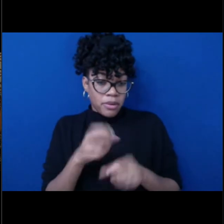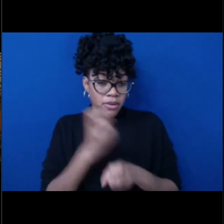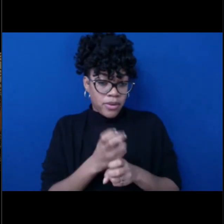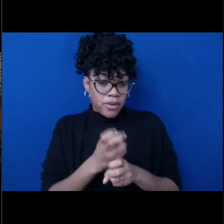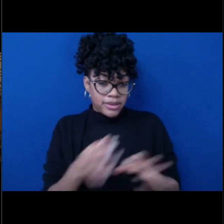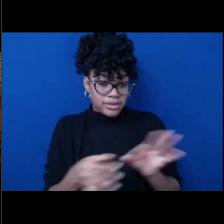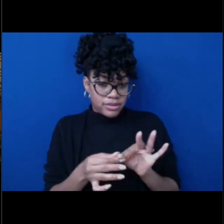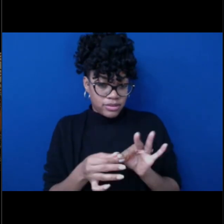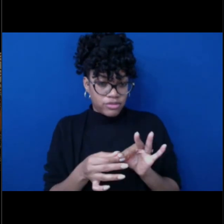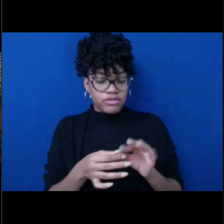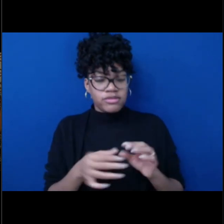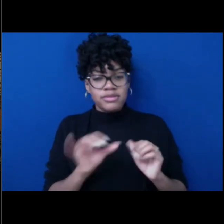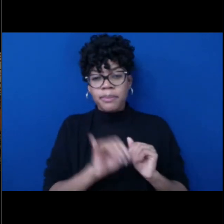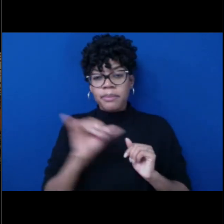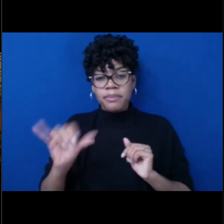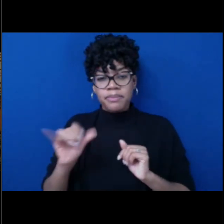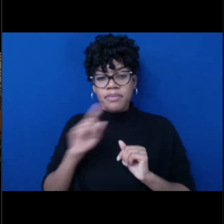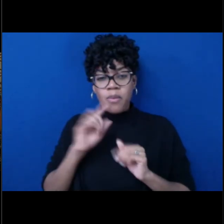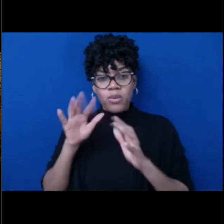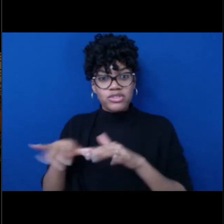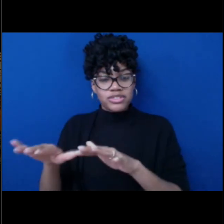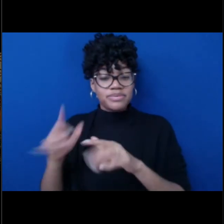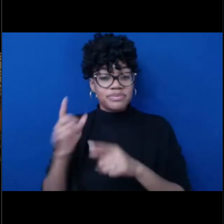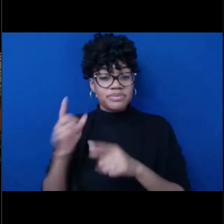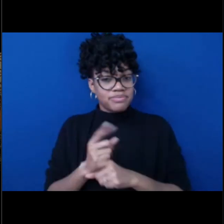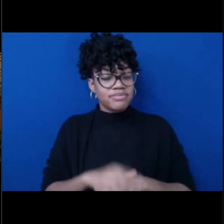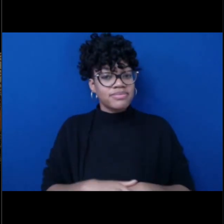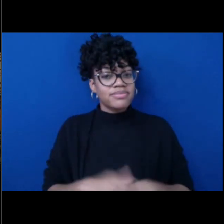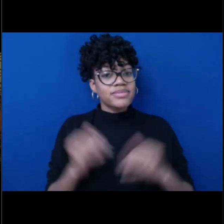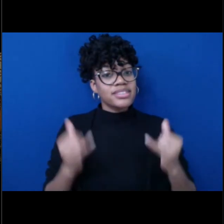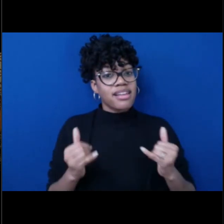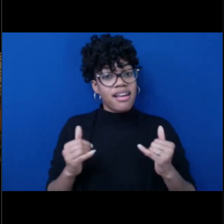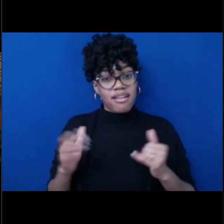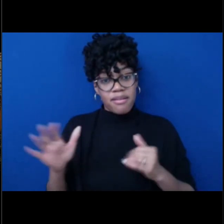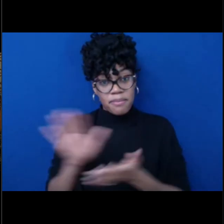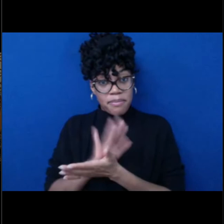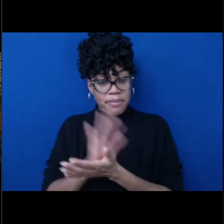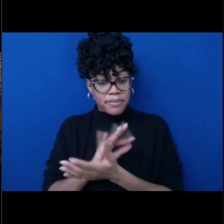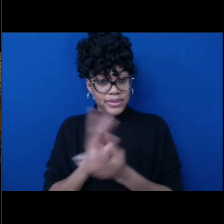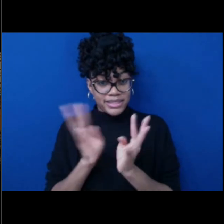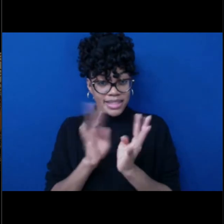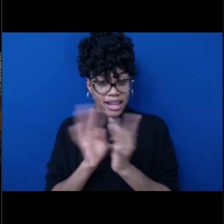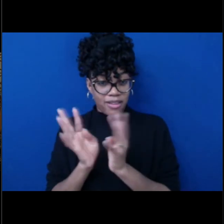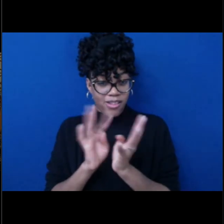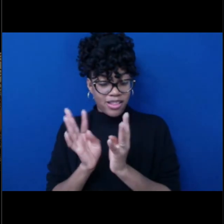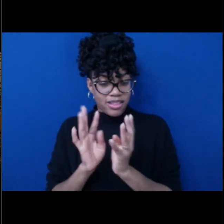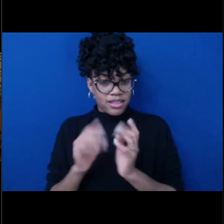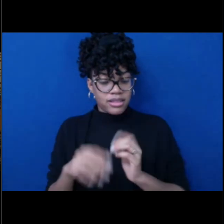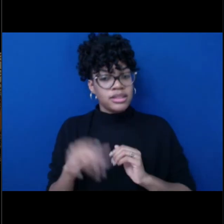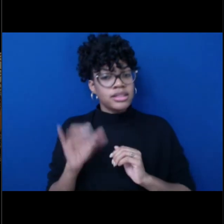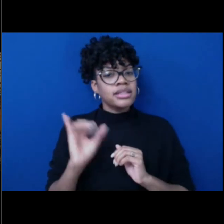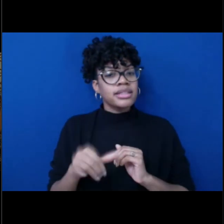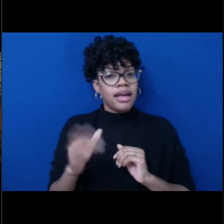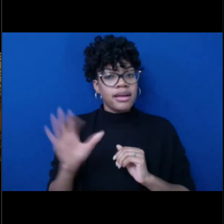then you're going to get your tentacles. So what I want you to do with your tentacles...